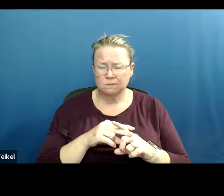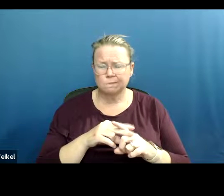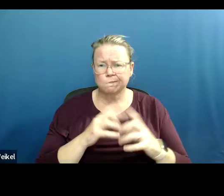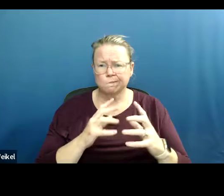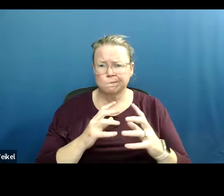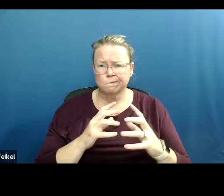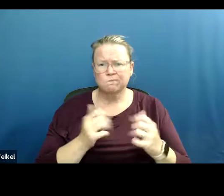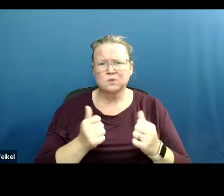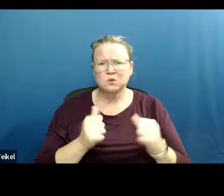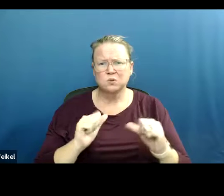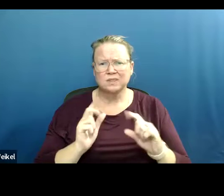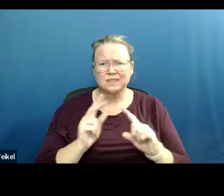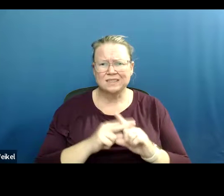Harm (He/Him): I'm trying to assign you, but then it